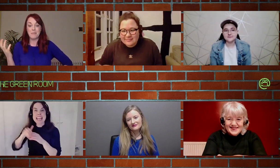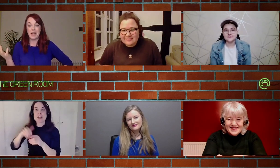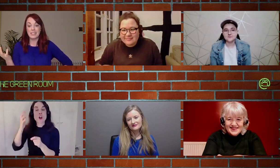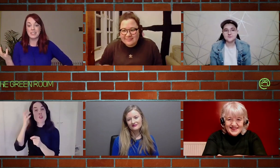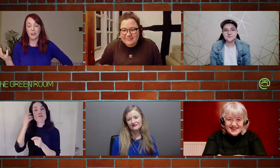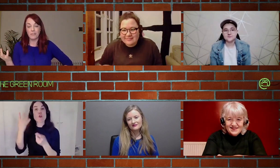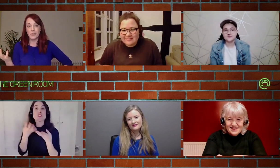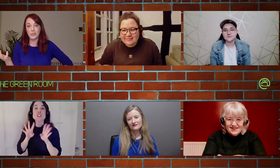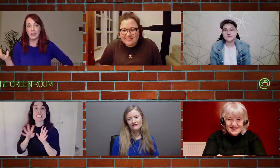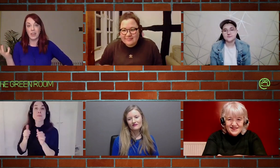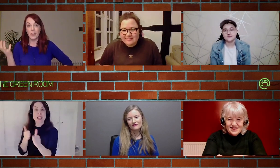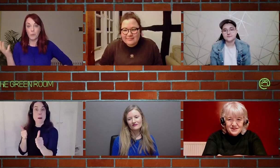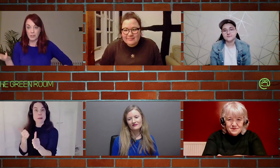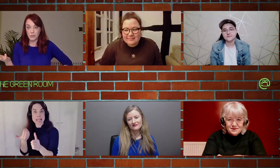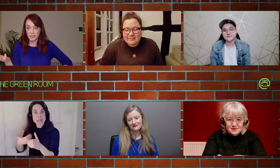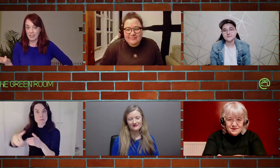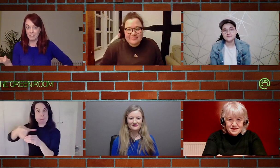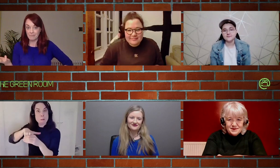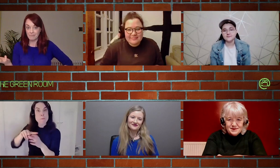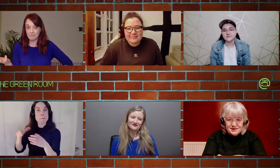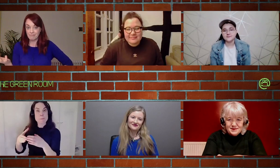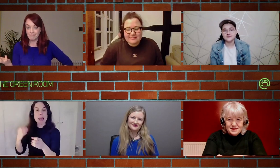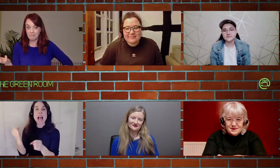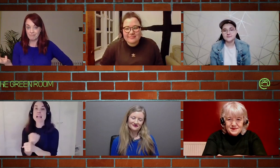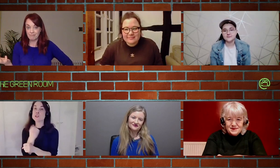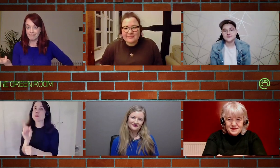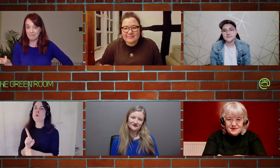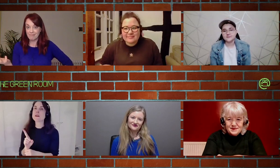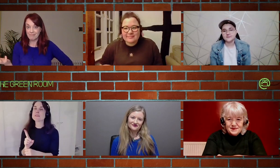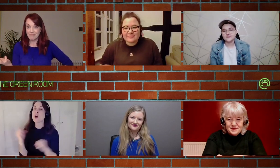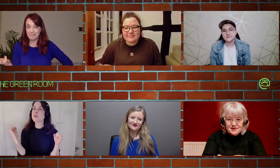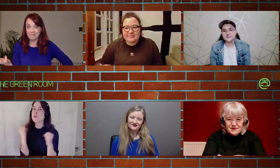and is currently doing the Winter's Tale.